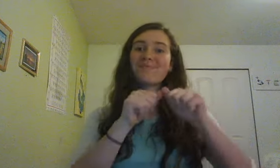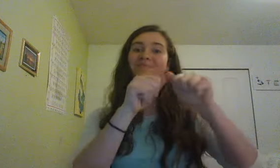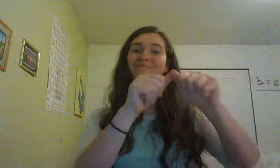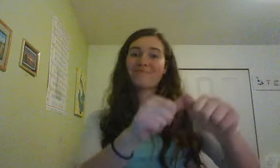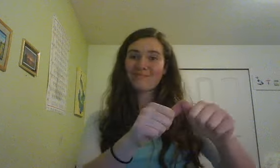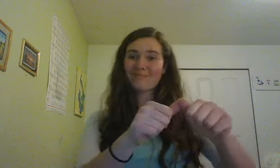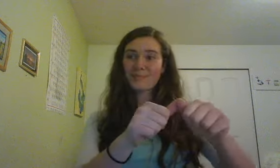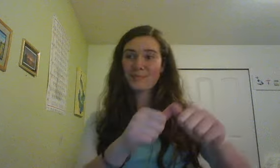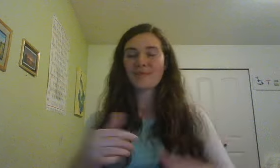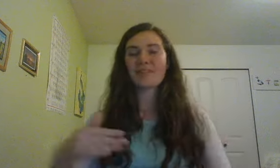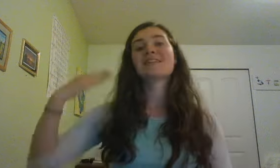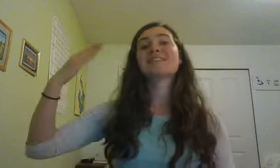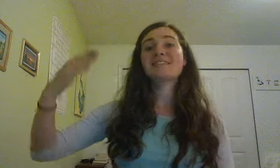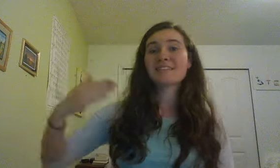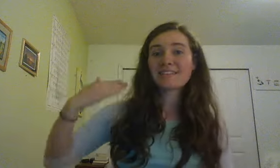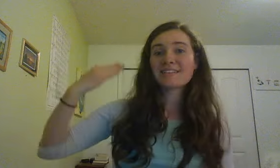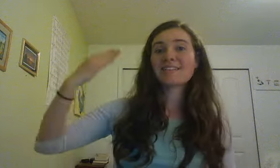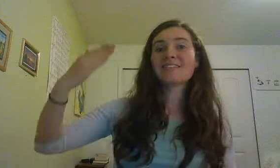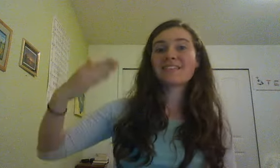The cycle continued, and as time went on